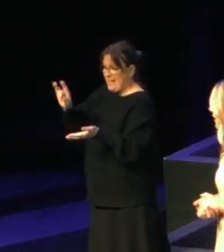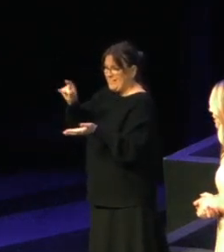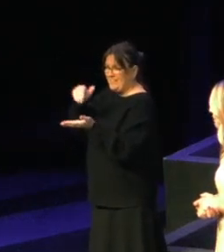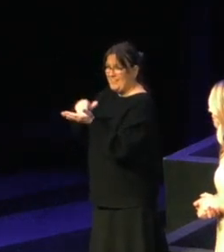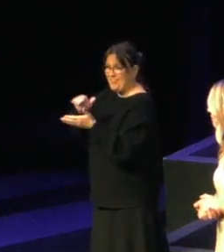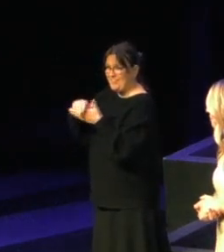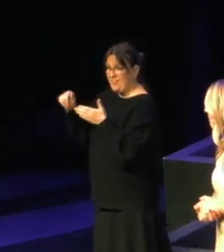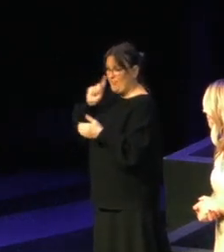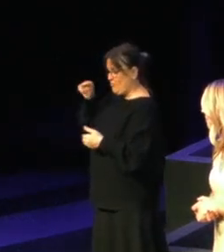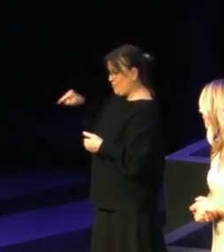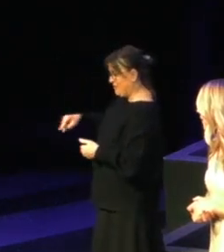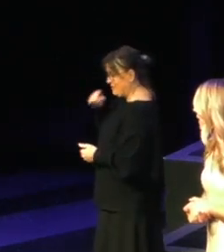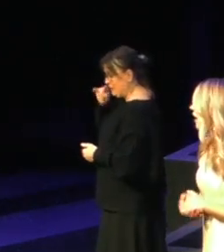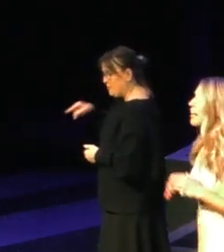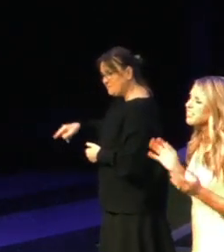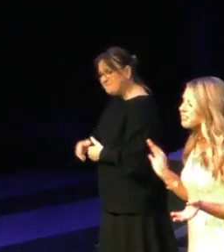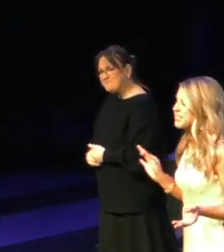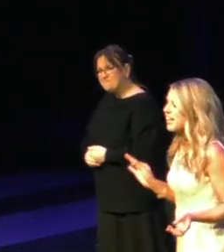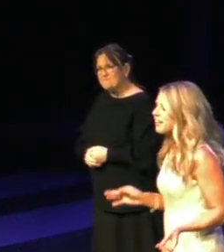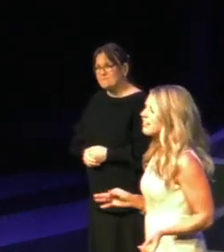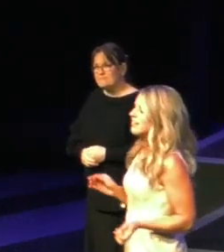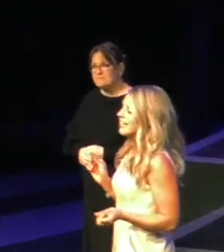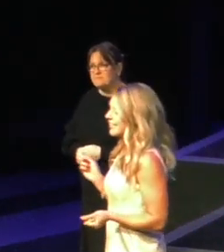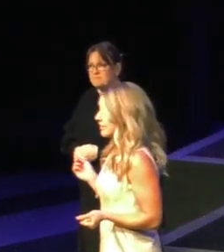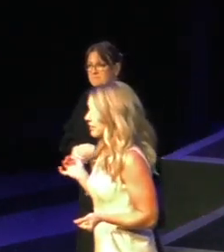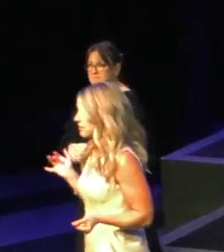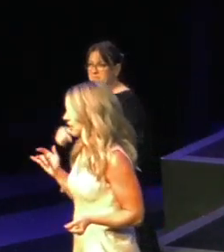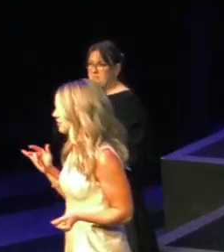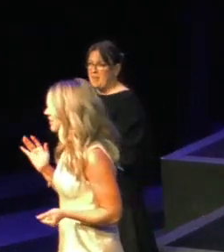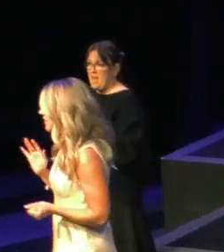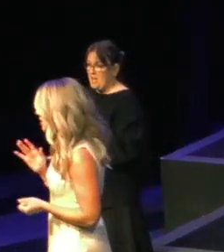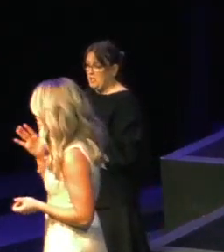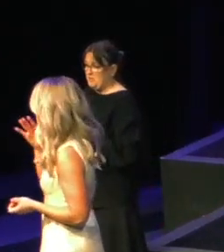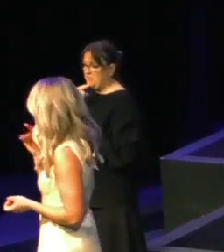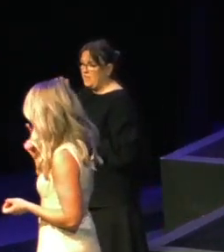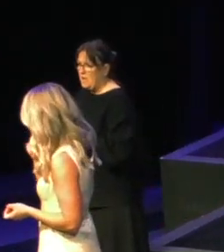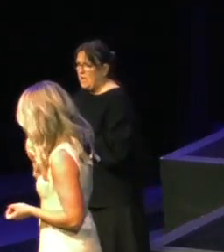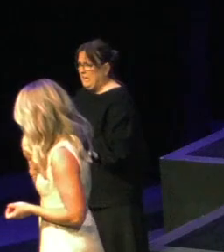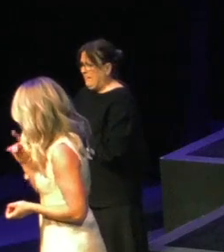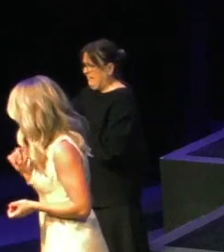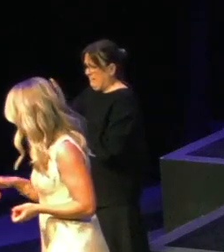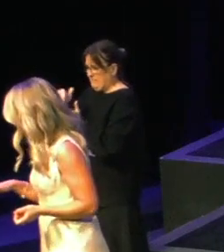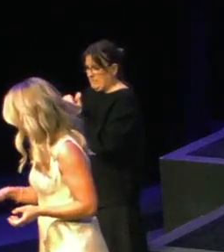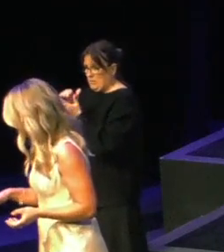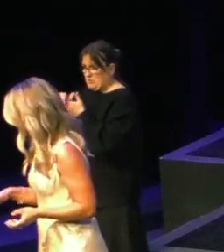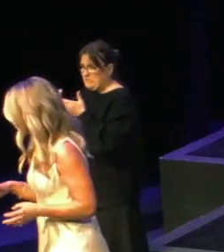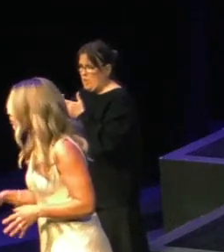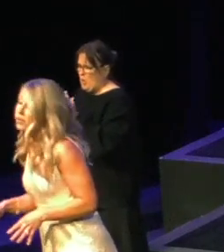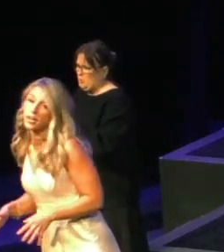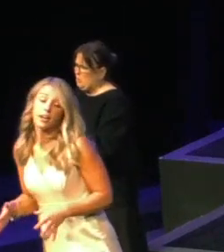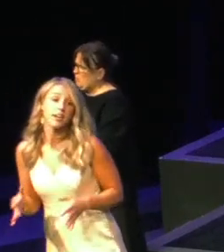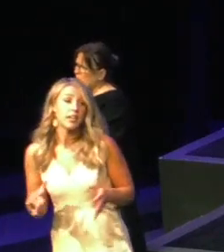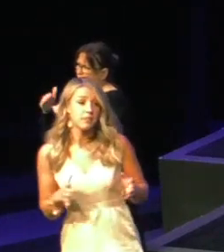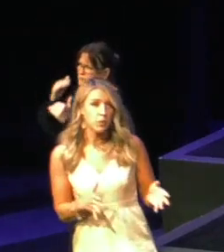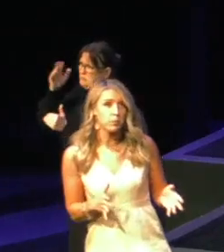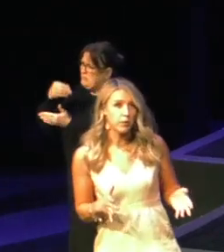for our kiddo. I could have said $18,000 that's a lot of money, I don't know if I can do that. Or even